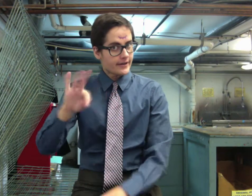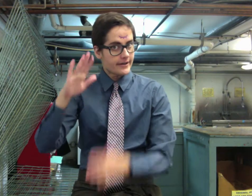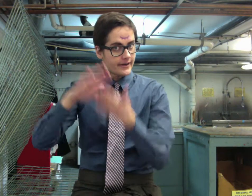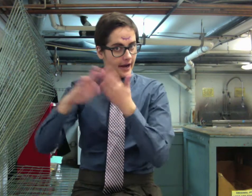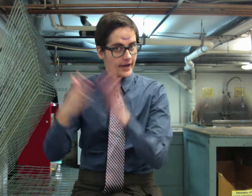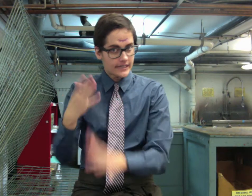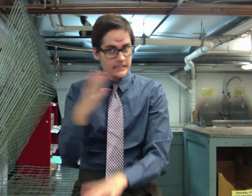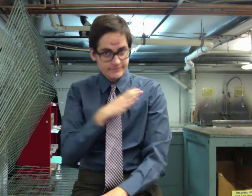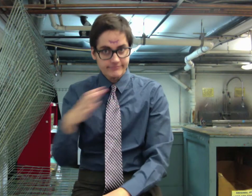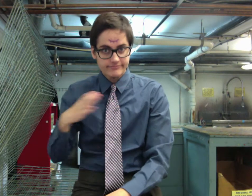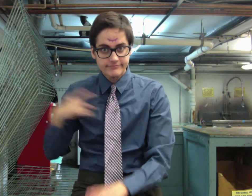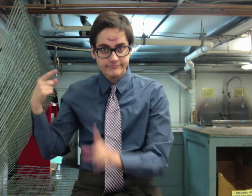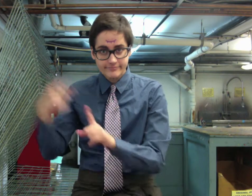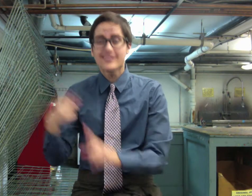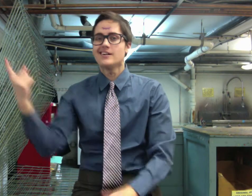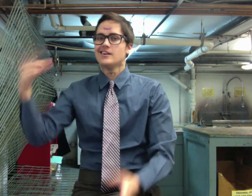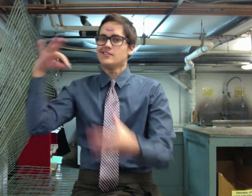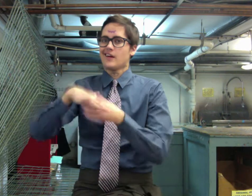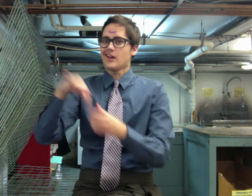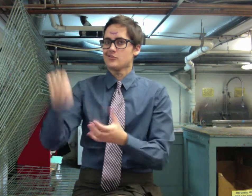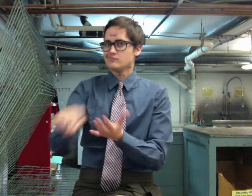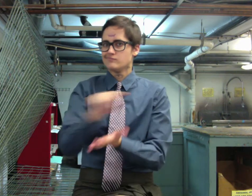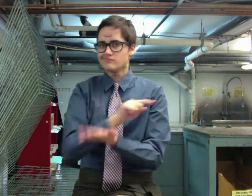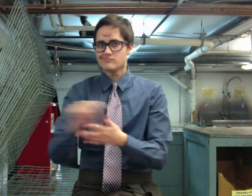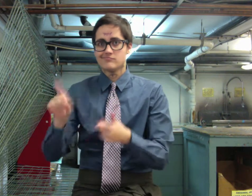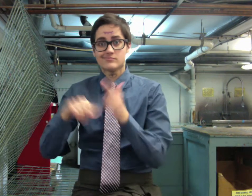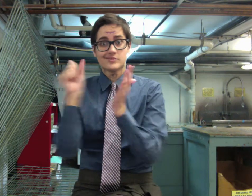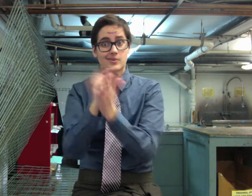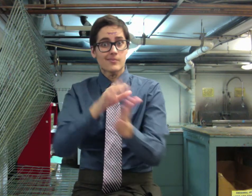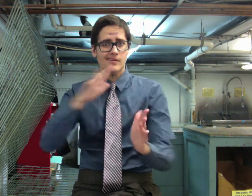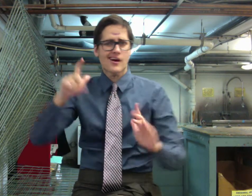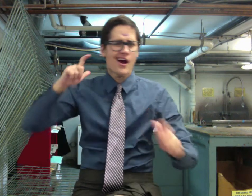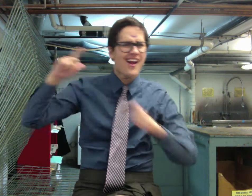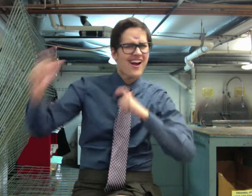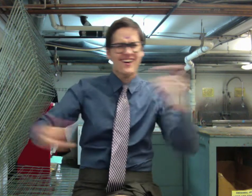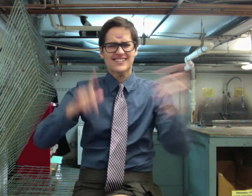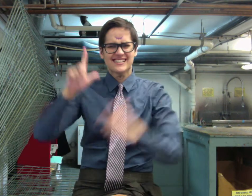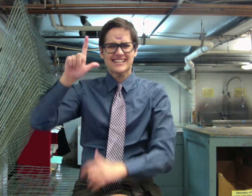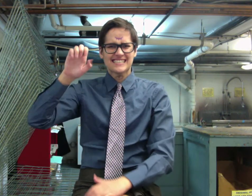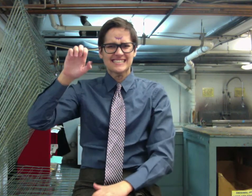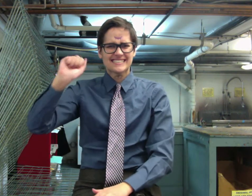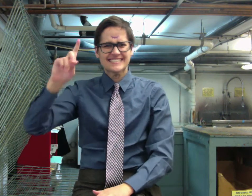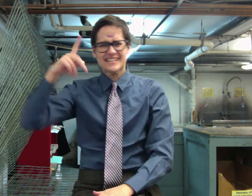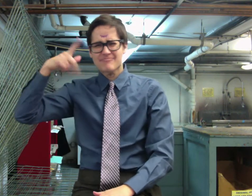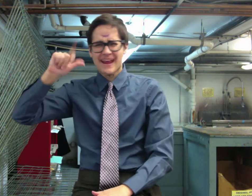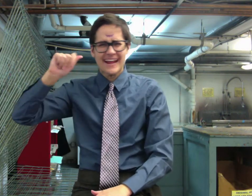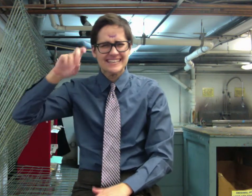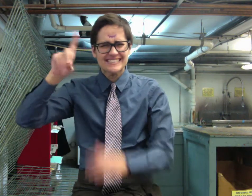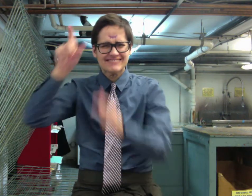Speaking of the City Council, it voted this week to remove the large, lead-plated